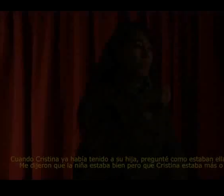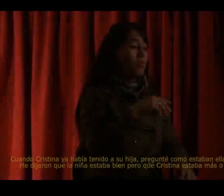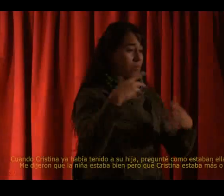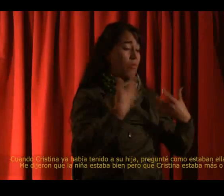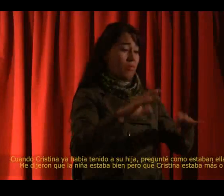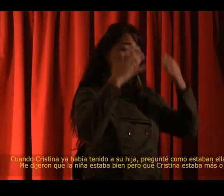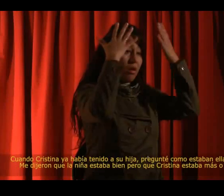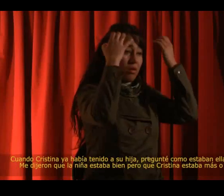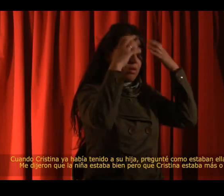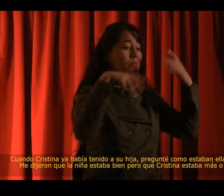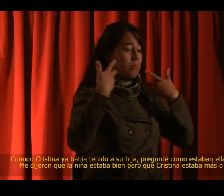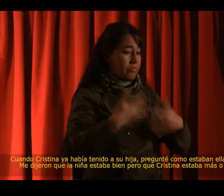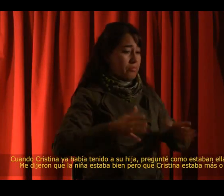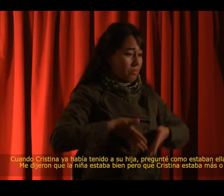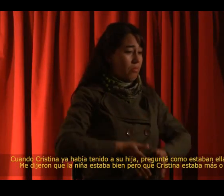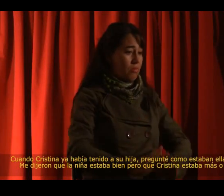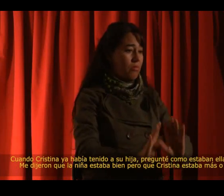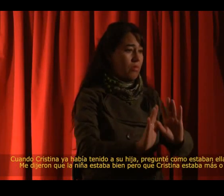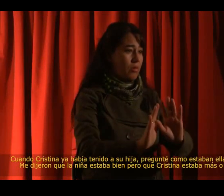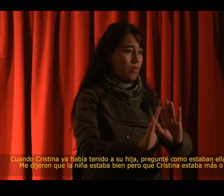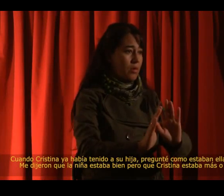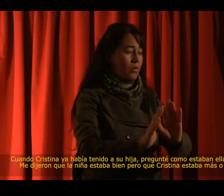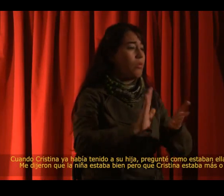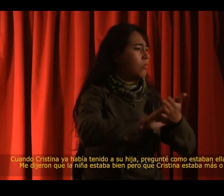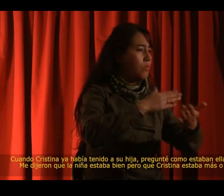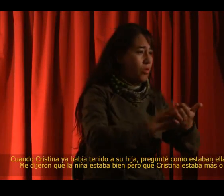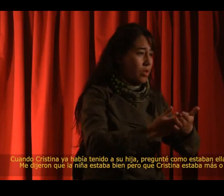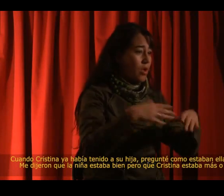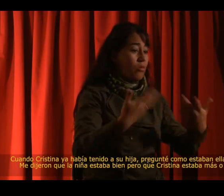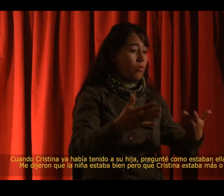When Cristina gave birth to her daughter, I asked how she and her baby were.